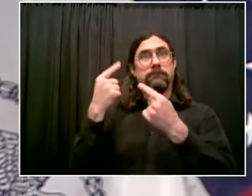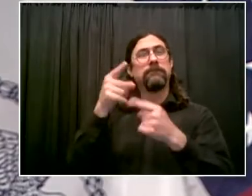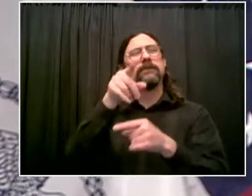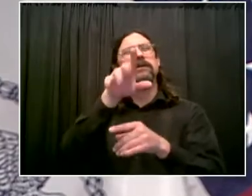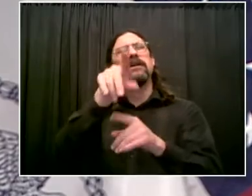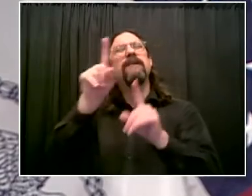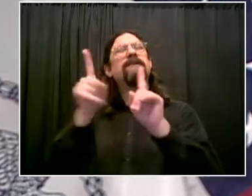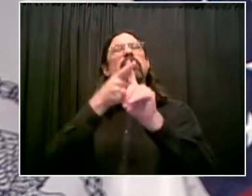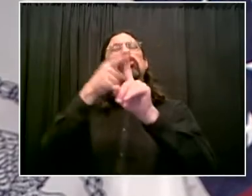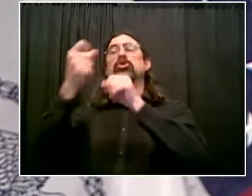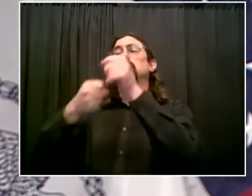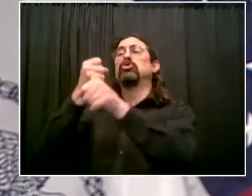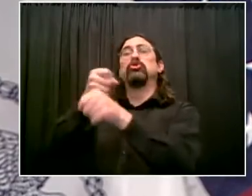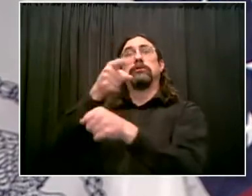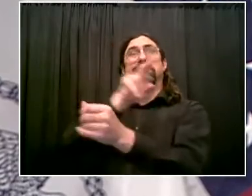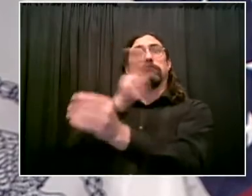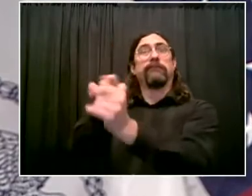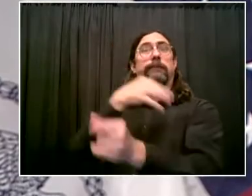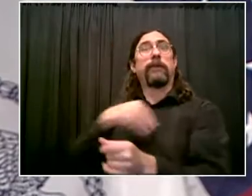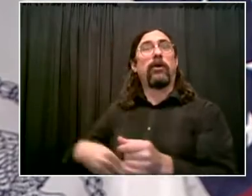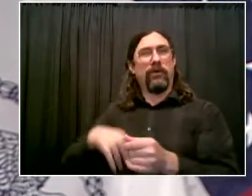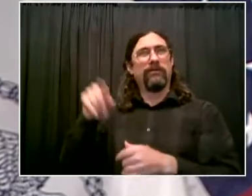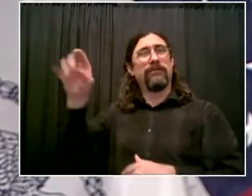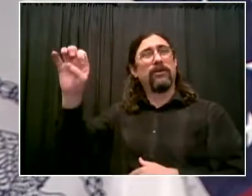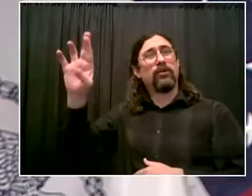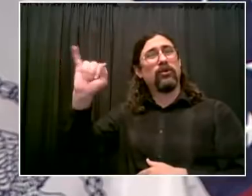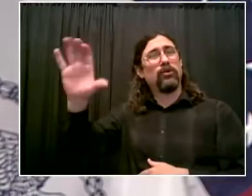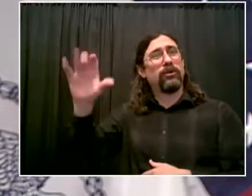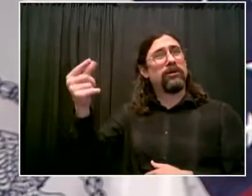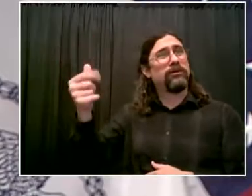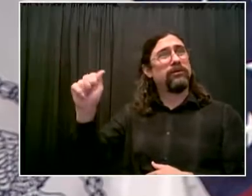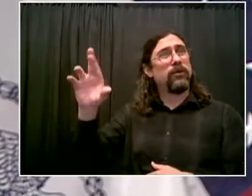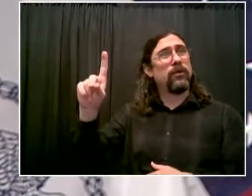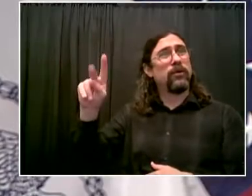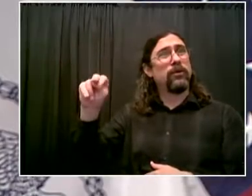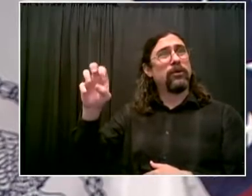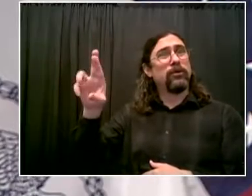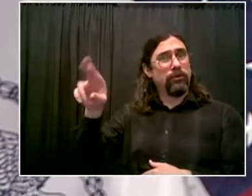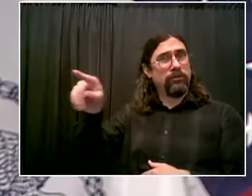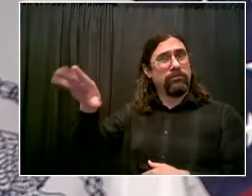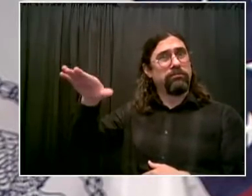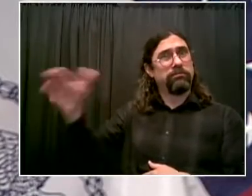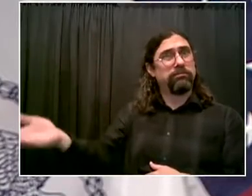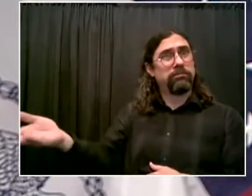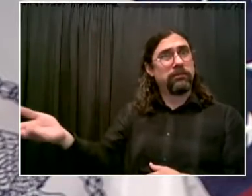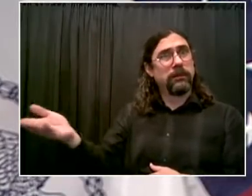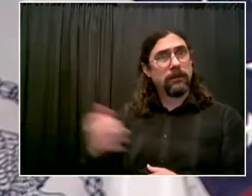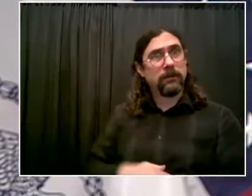RESPONSIBLE FOR HIS DEATH. IF SOMETHING